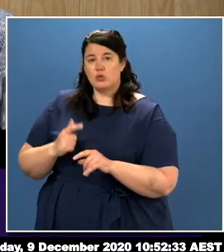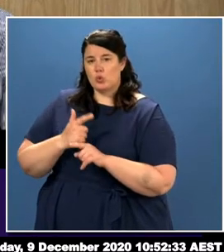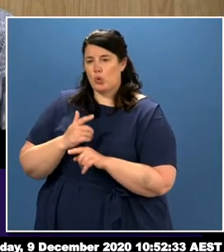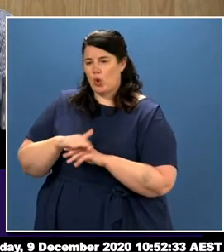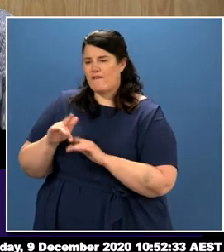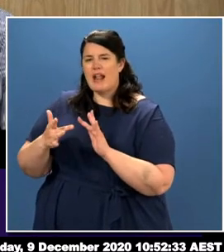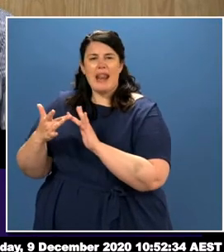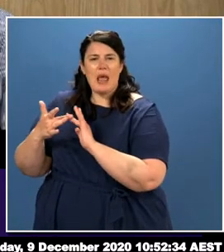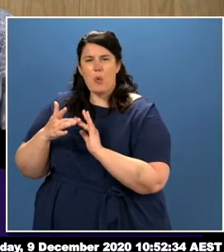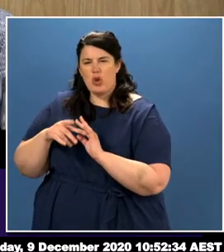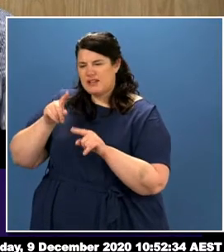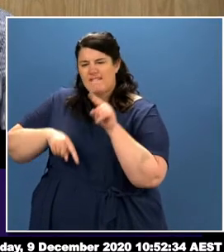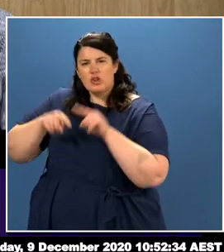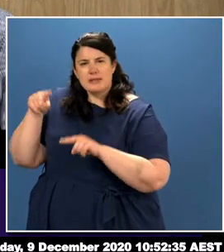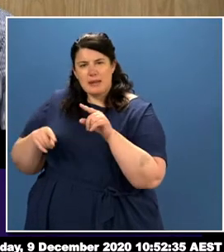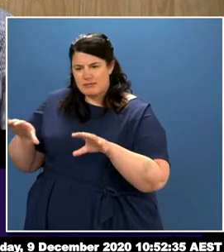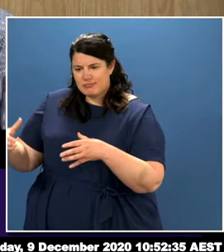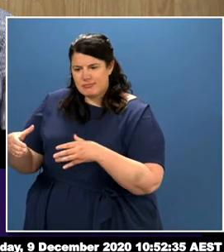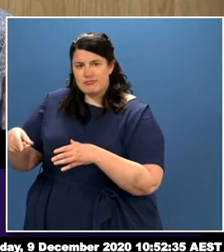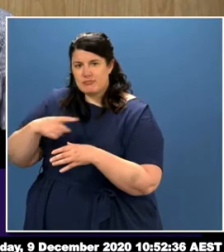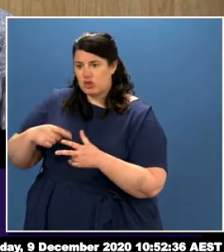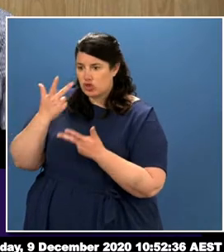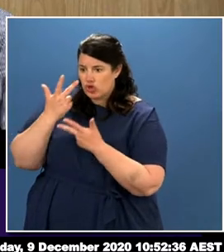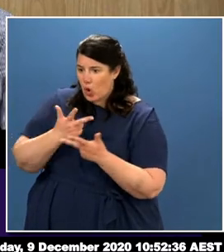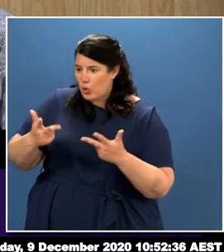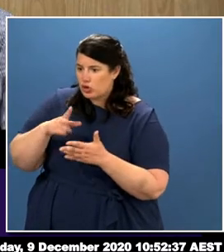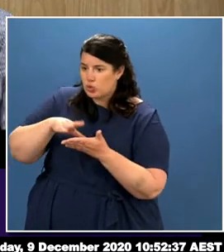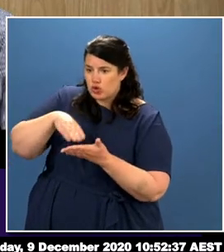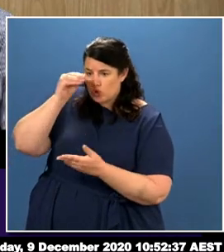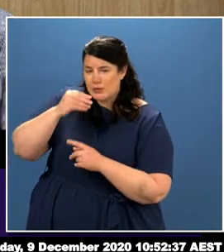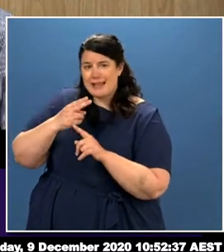Abilities, and demonstrating to students and young people coming into